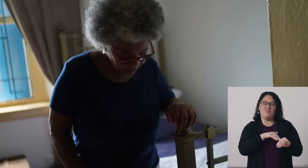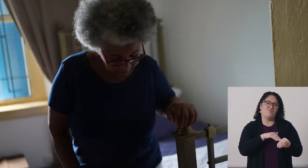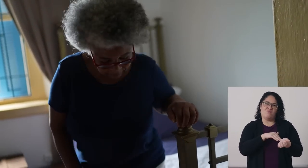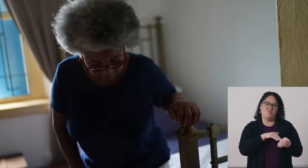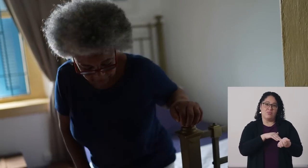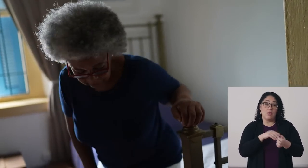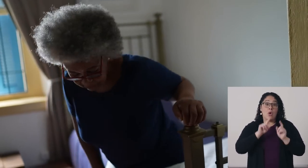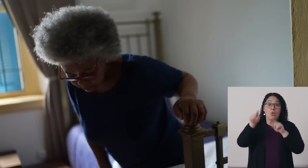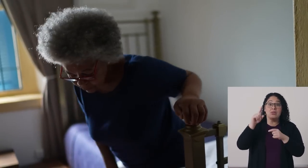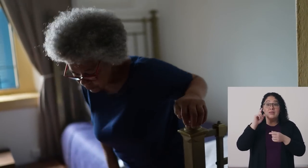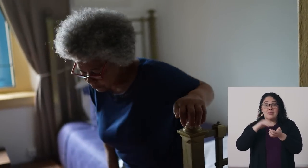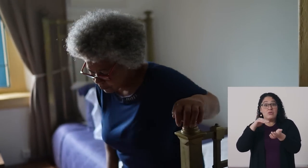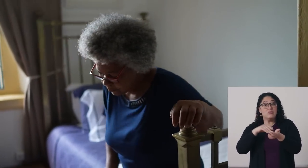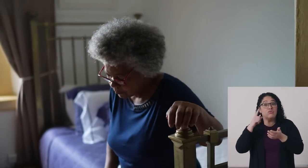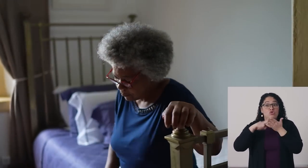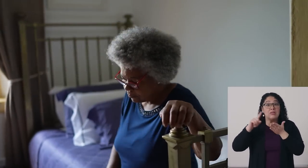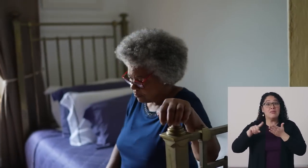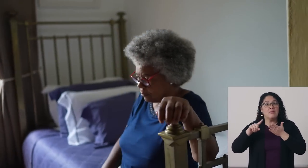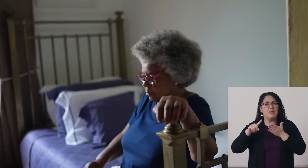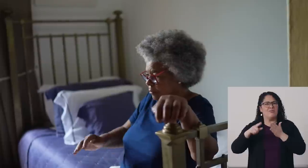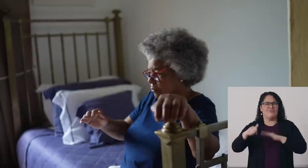and avoid seeking preventative healthcare.